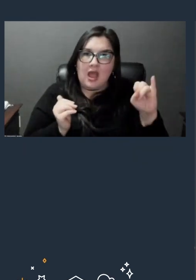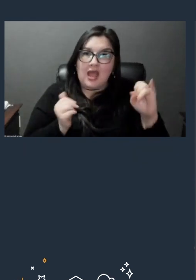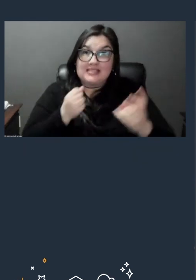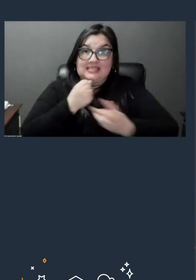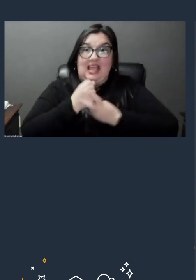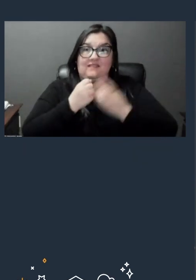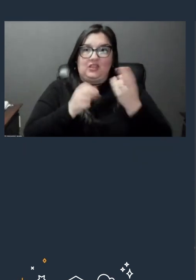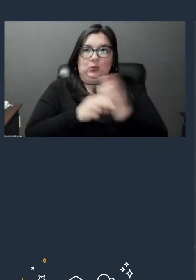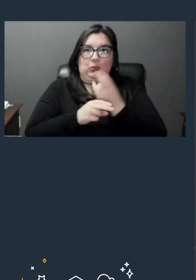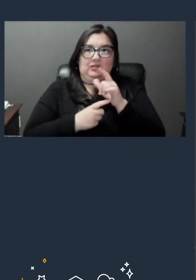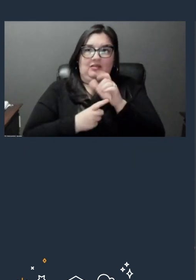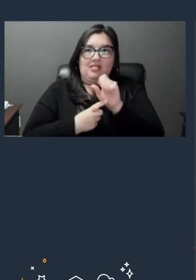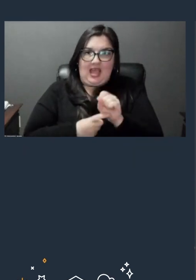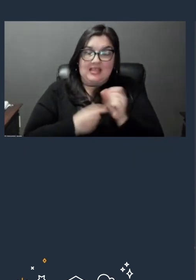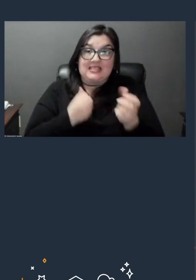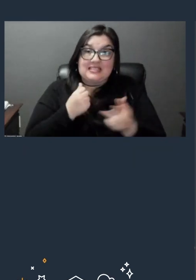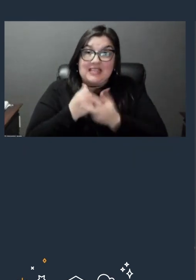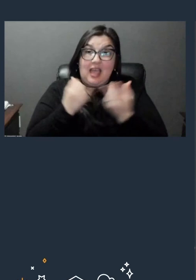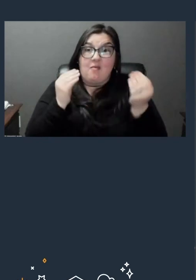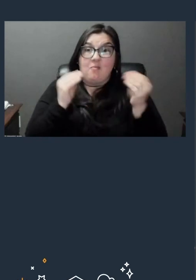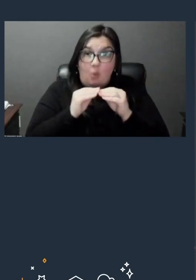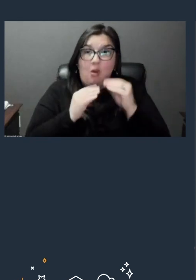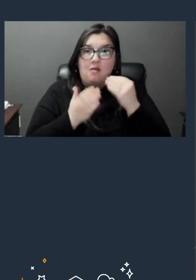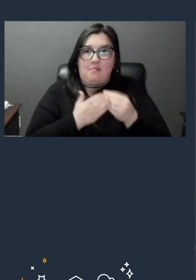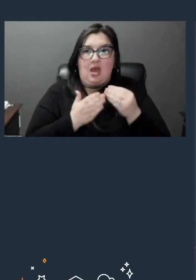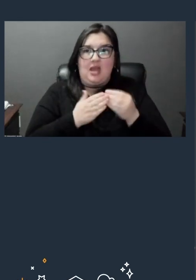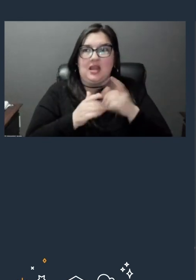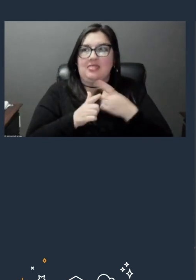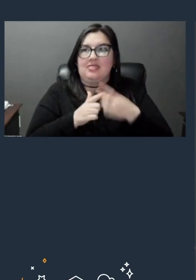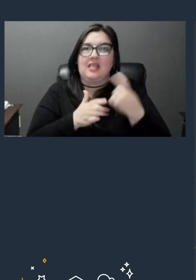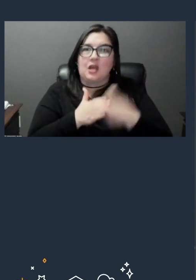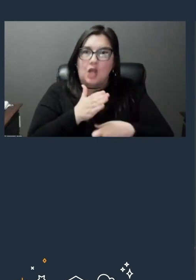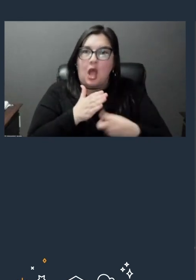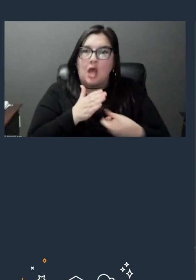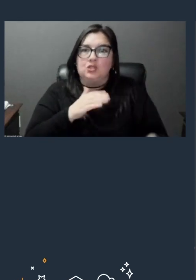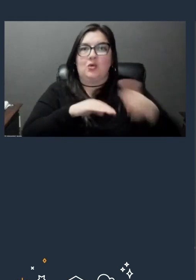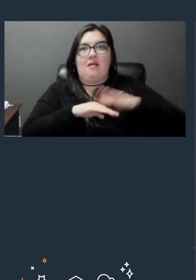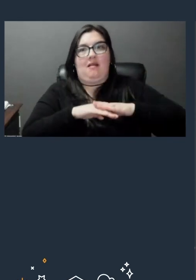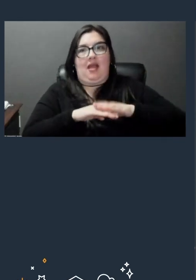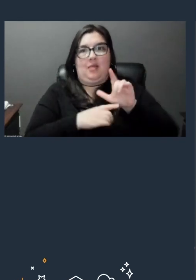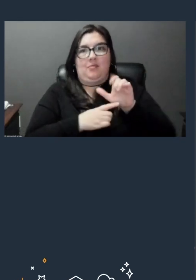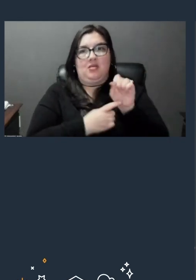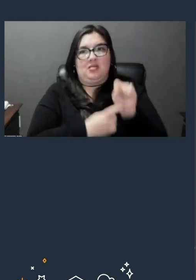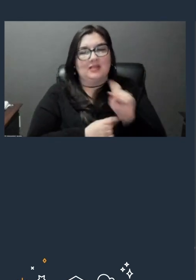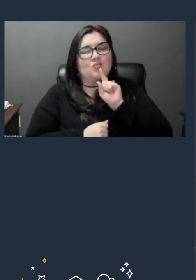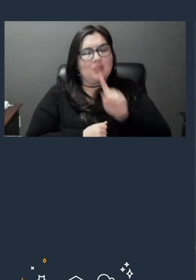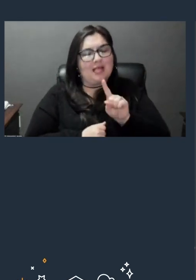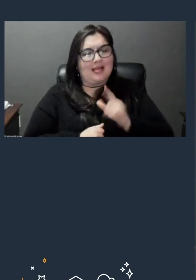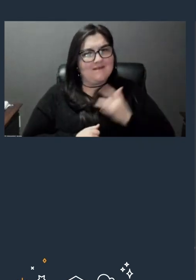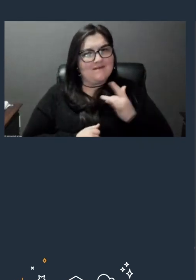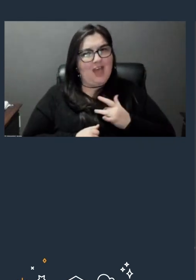saved them more than what it cost them to enable Lens. So yeah, we're pretty confident that customers can keep using this service